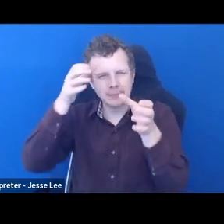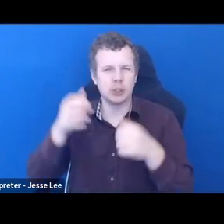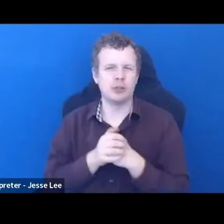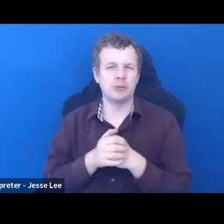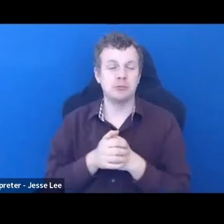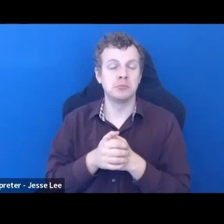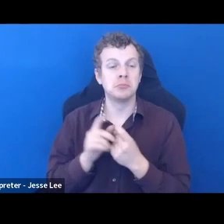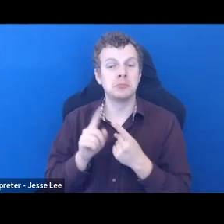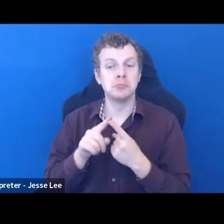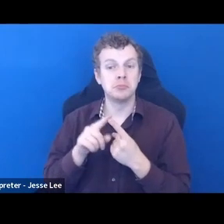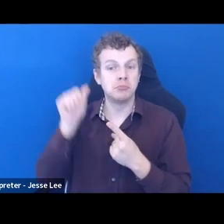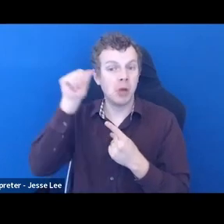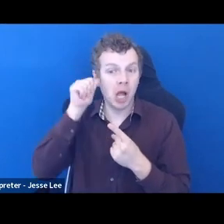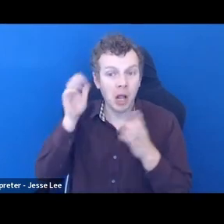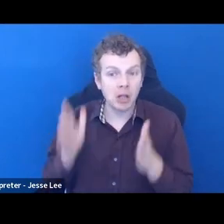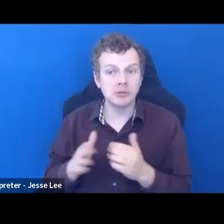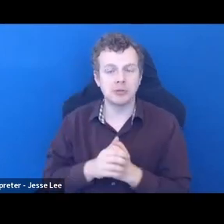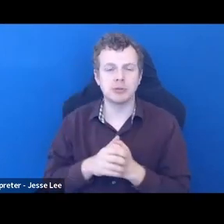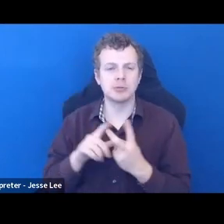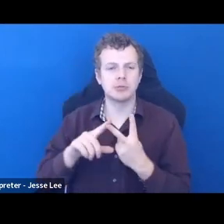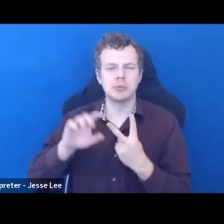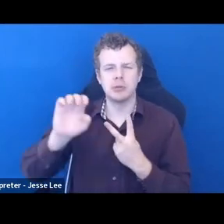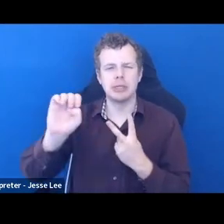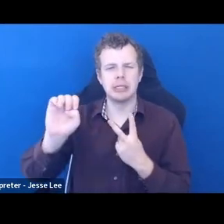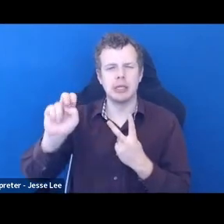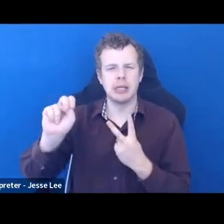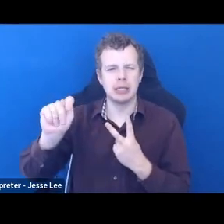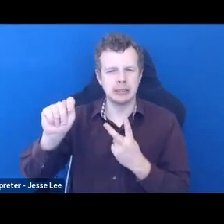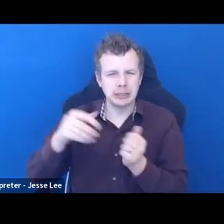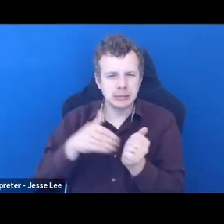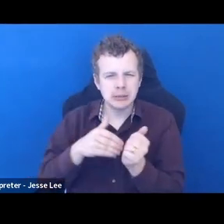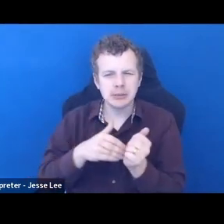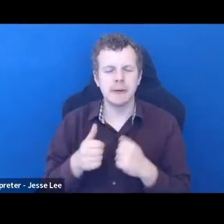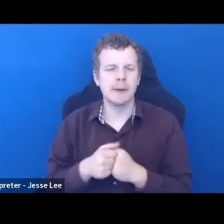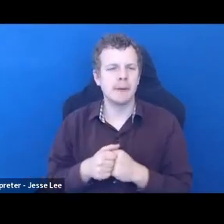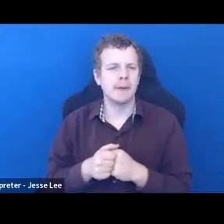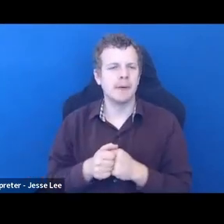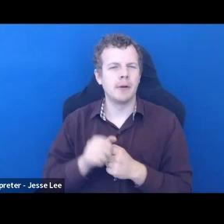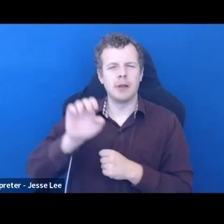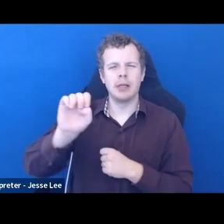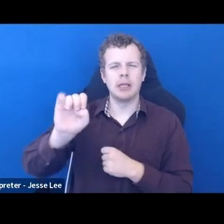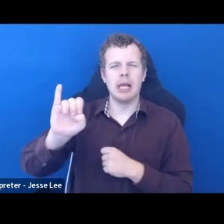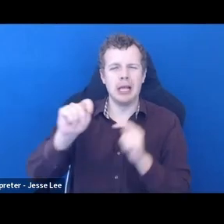the ear, nose and throat physician. And the early intervention team, so this - a speech language pathologist.